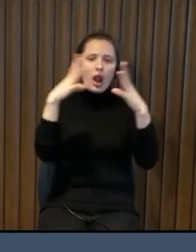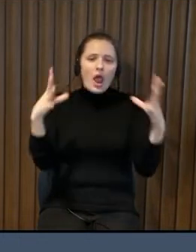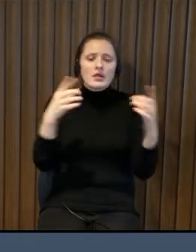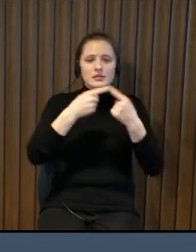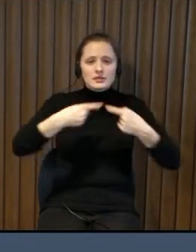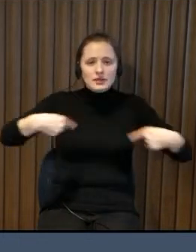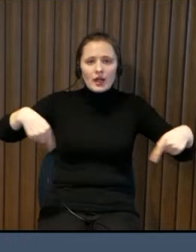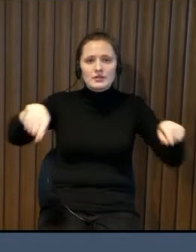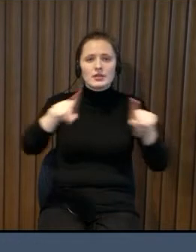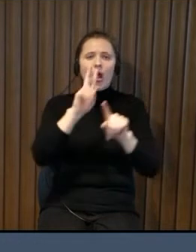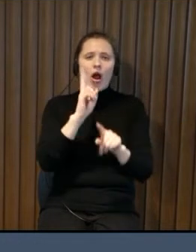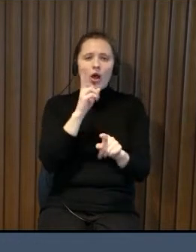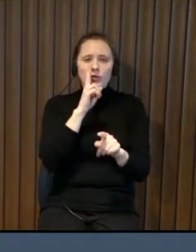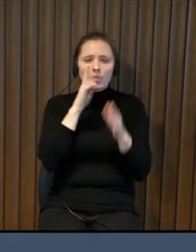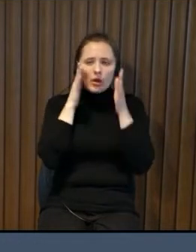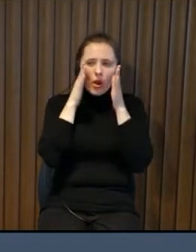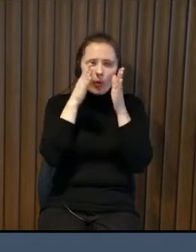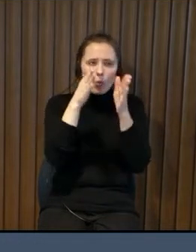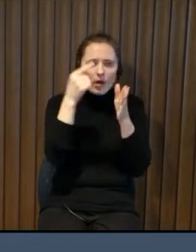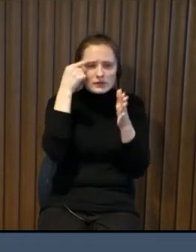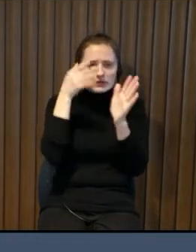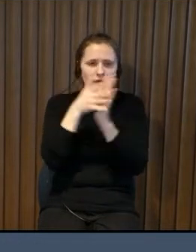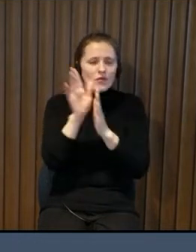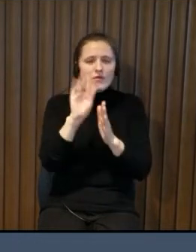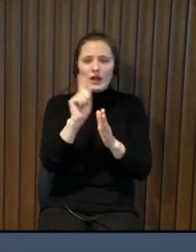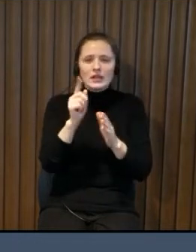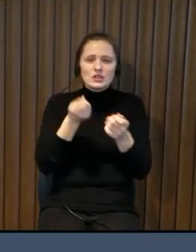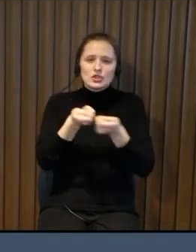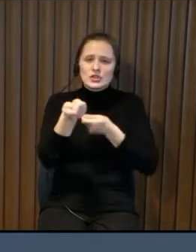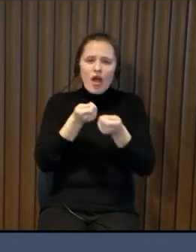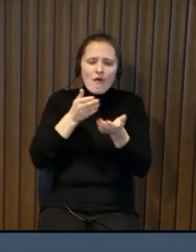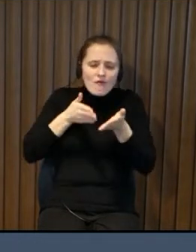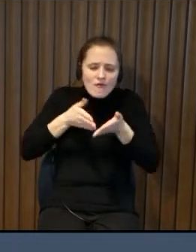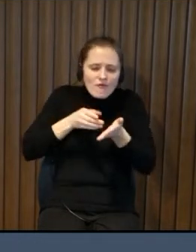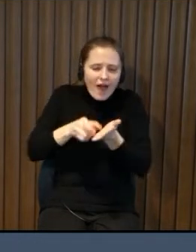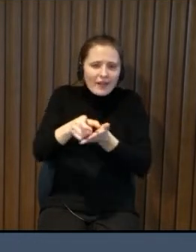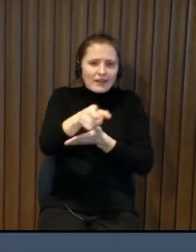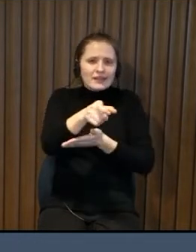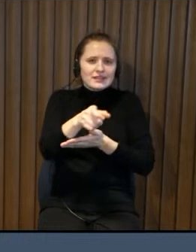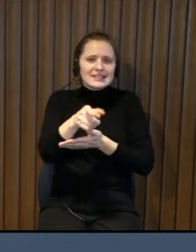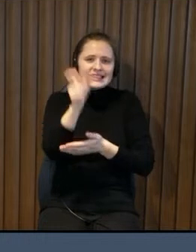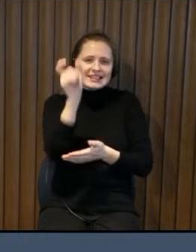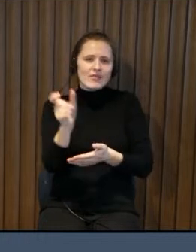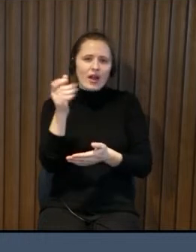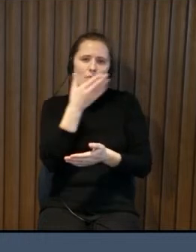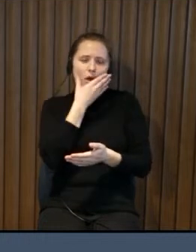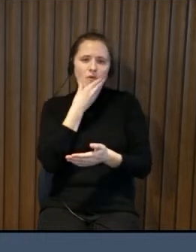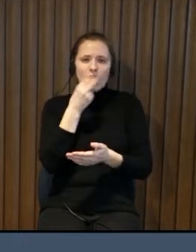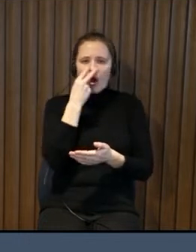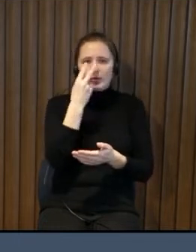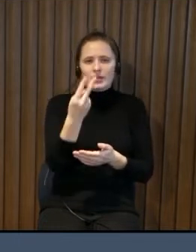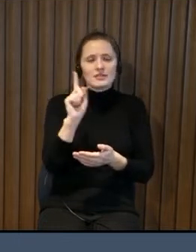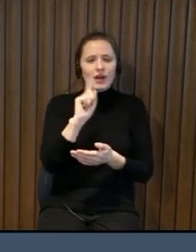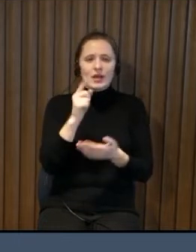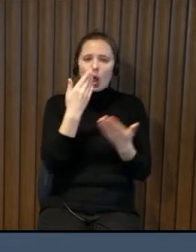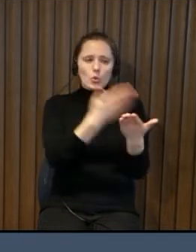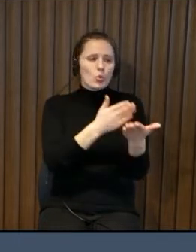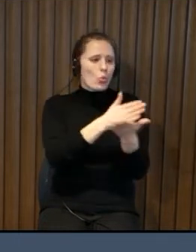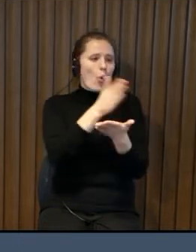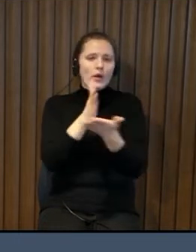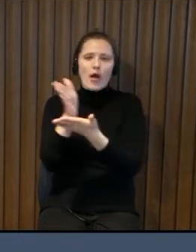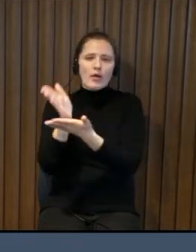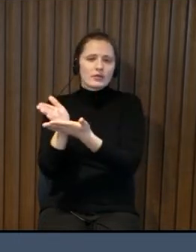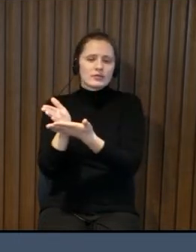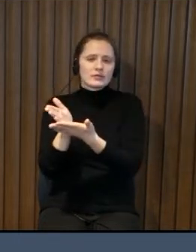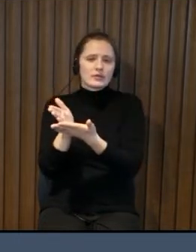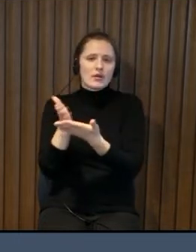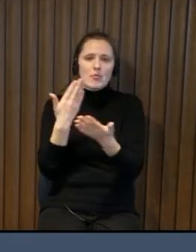in large territories how are you able to orient yourself so um are there signs um are those